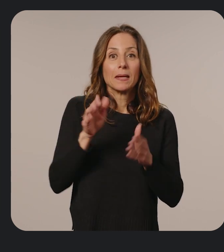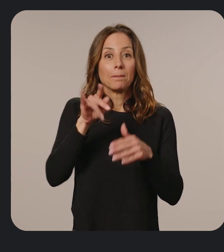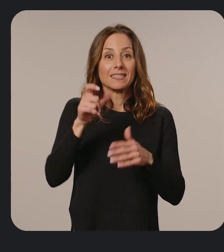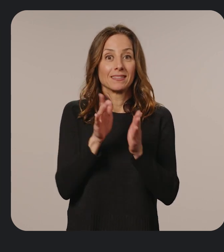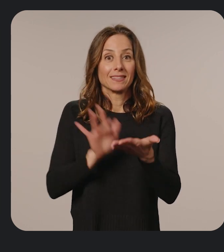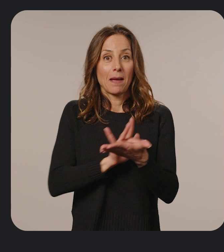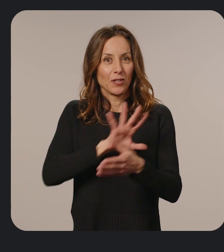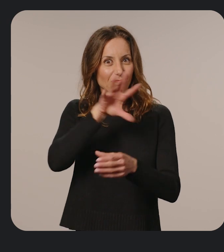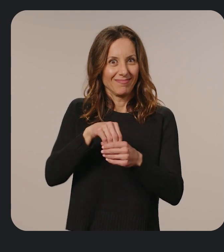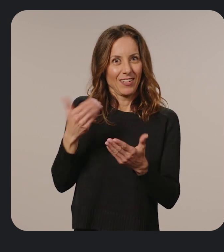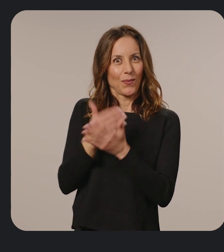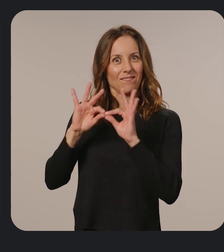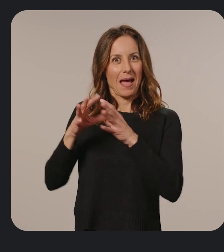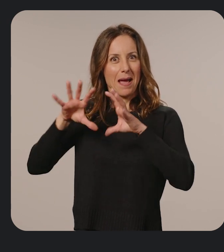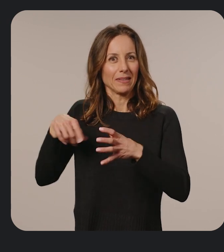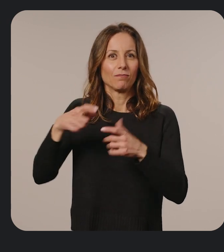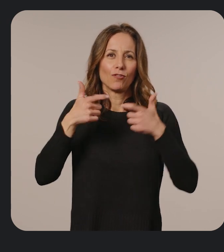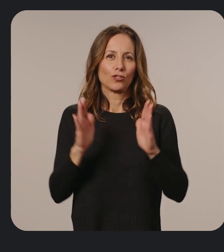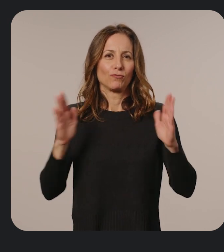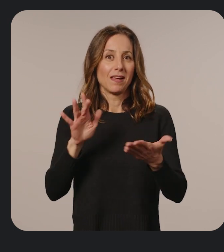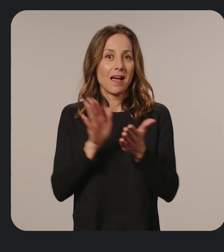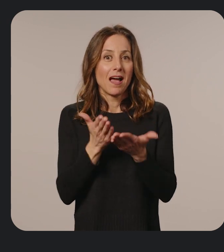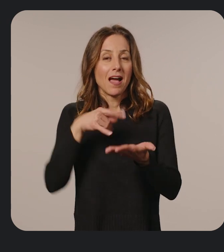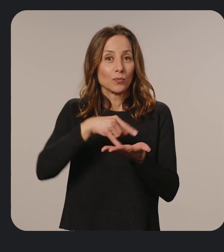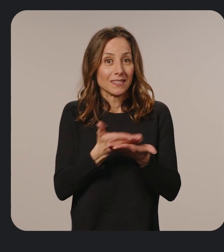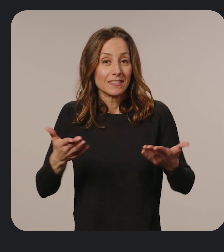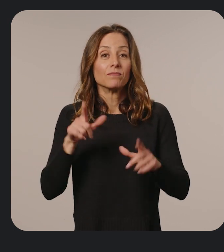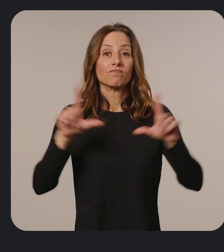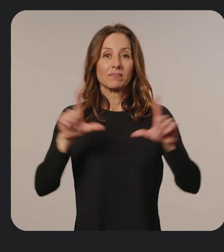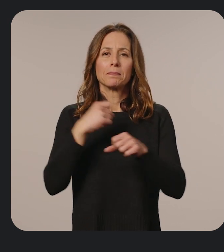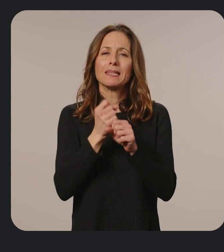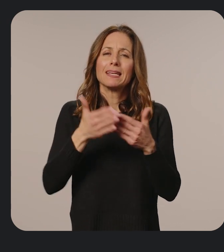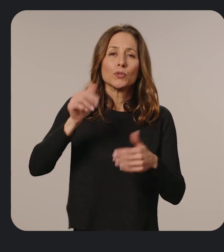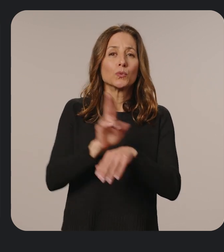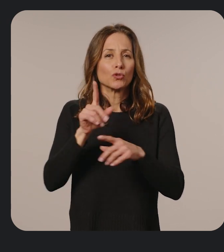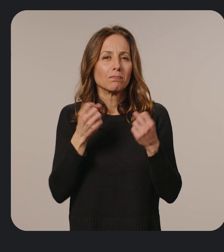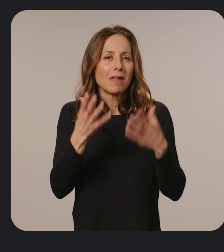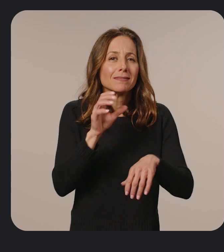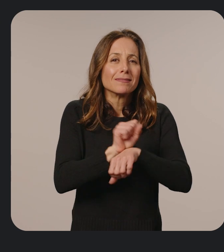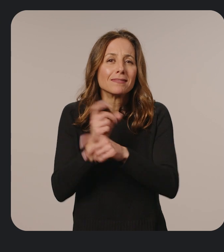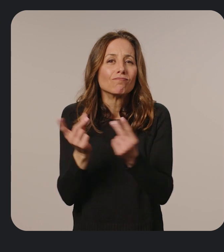are joining the growing family of large screen Android devices. These form factors make it easier for users to multitask,